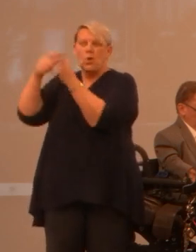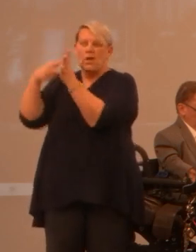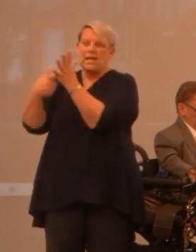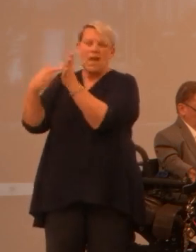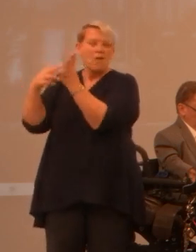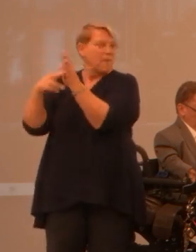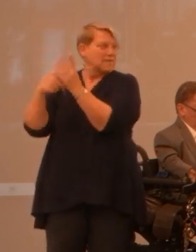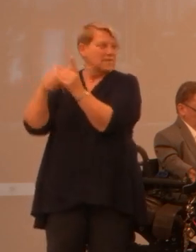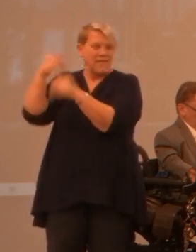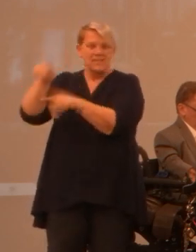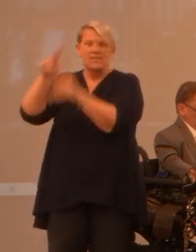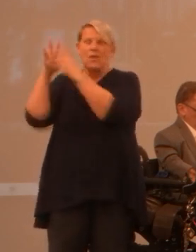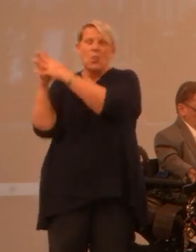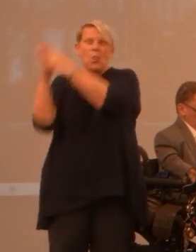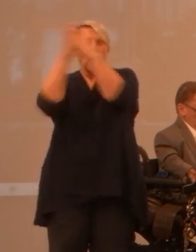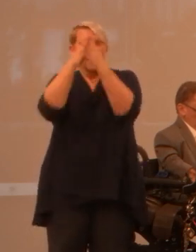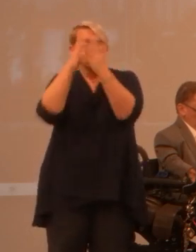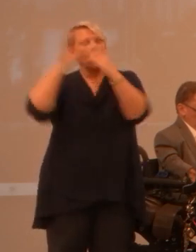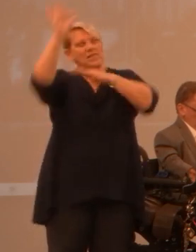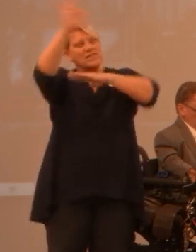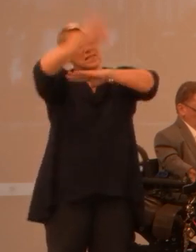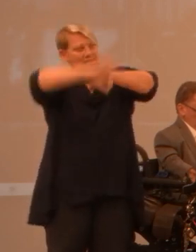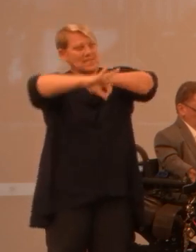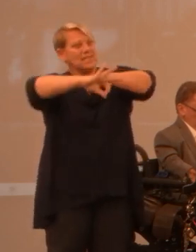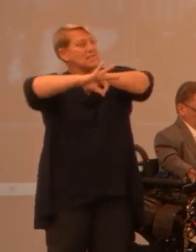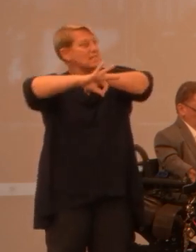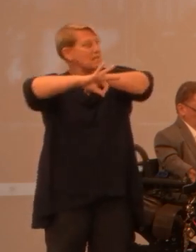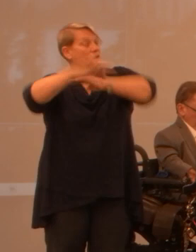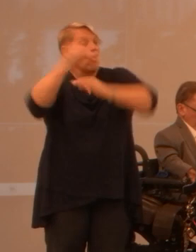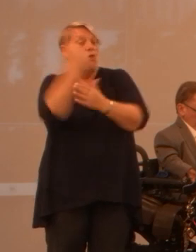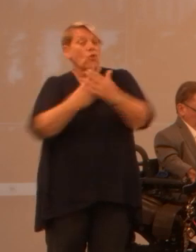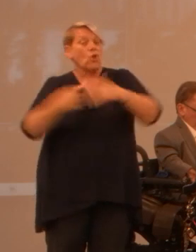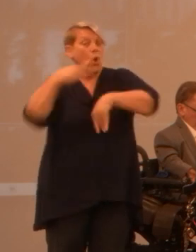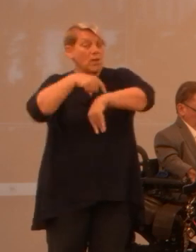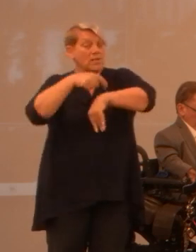which is over the west where the sun sets, and the only time they'd ever return is in